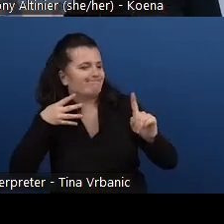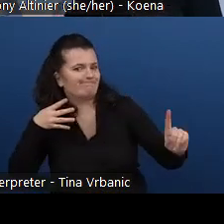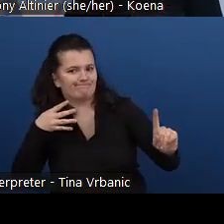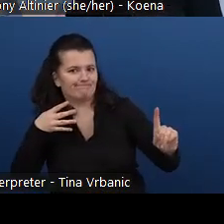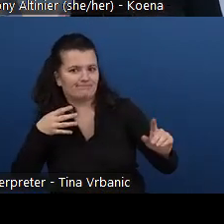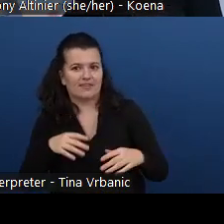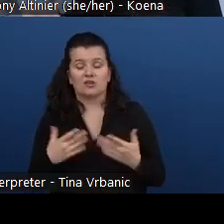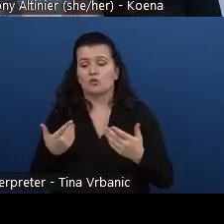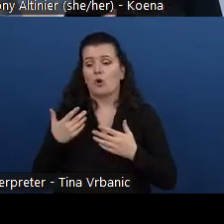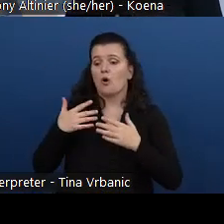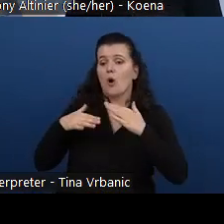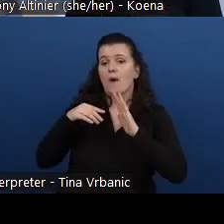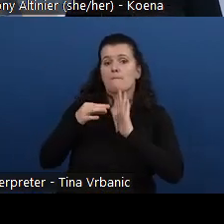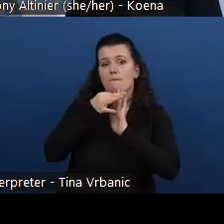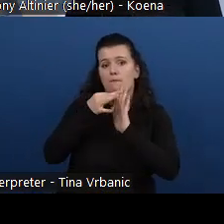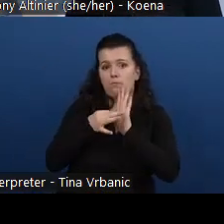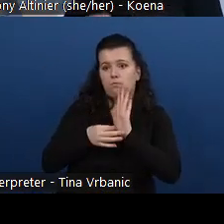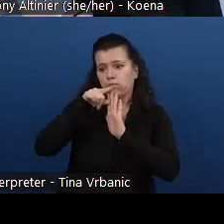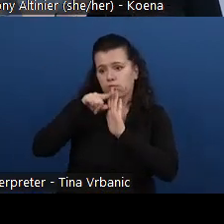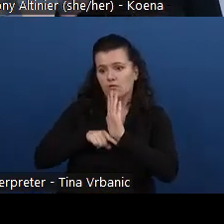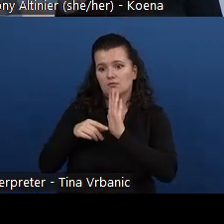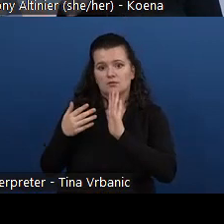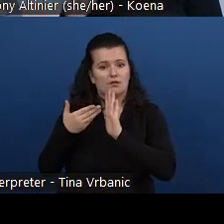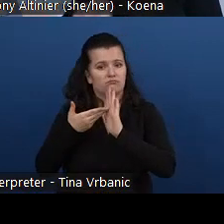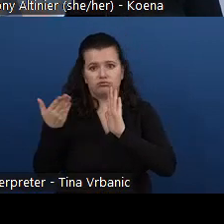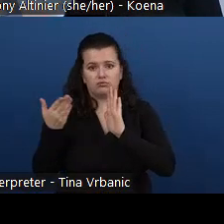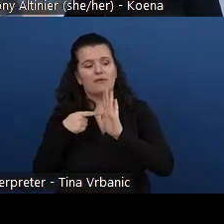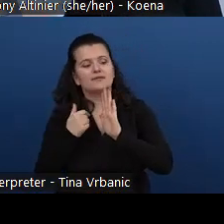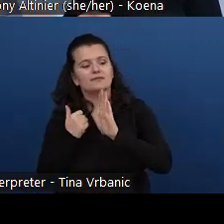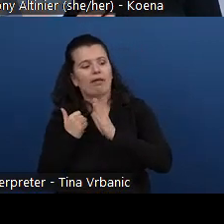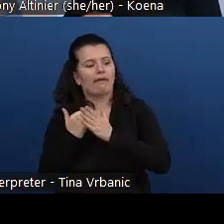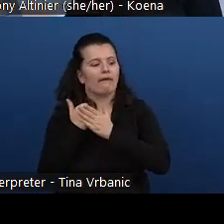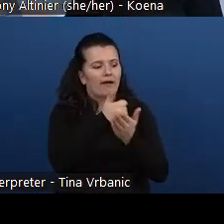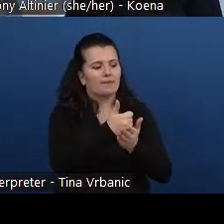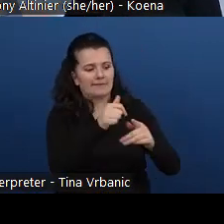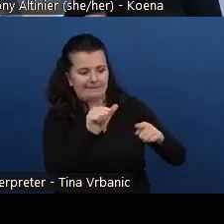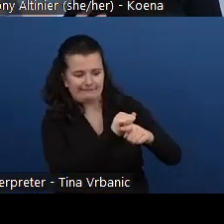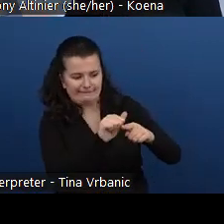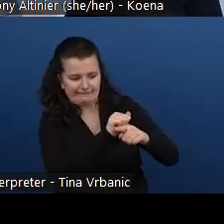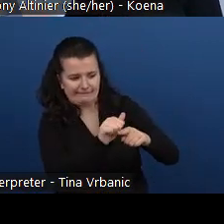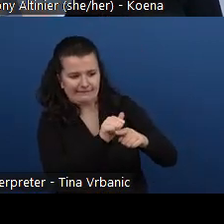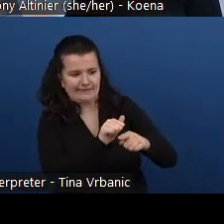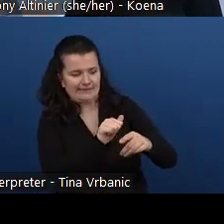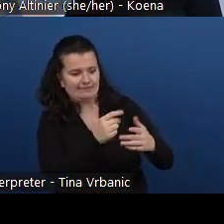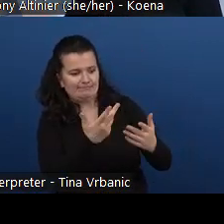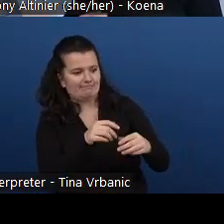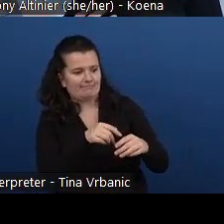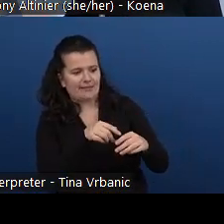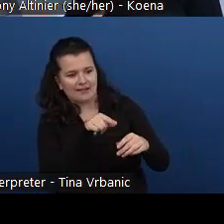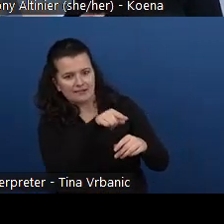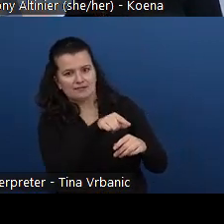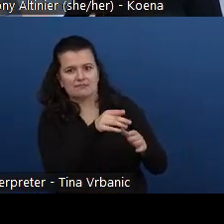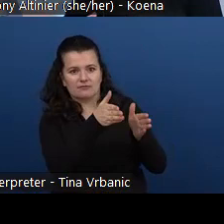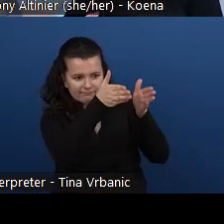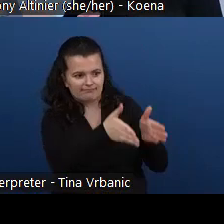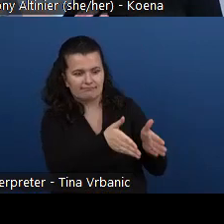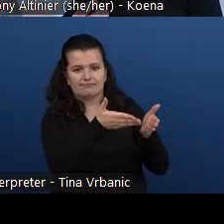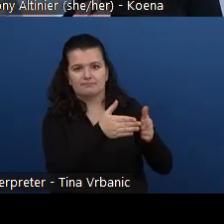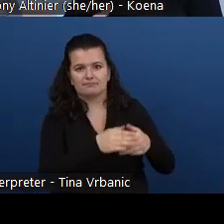were made to fix the person, so to give her some accommodation, of course, but to make